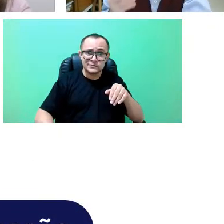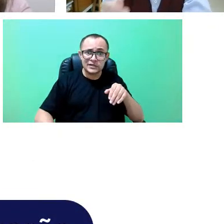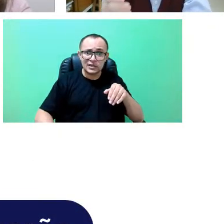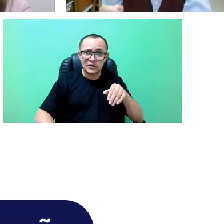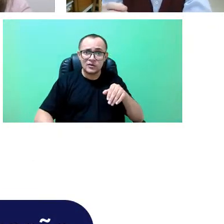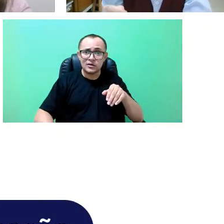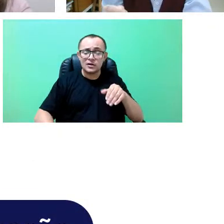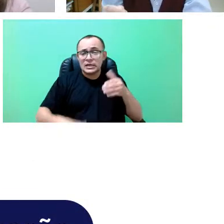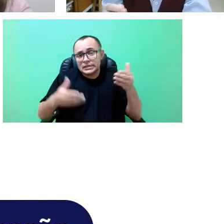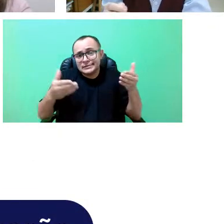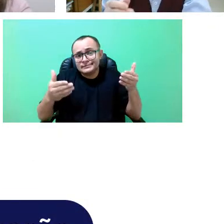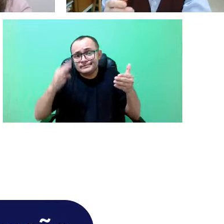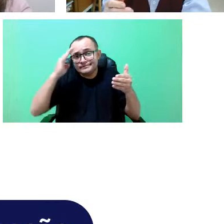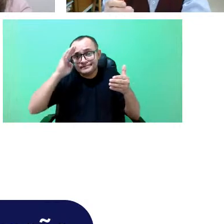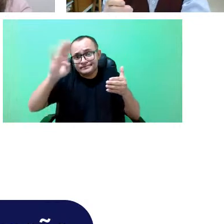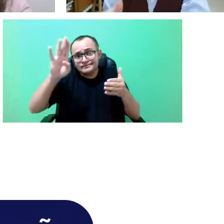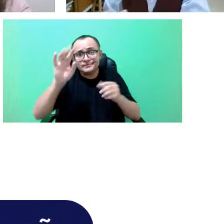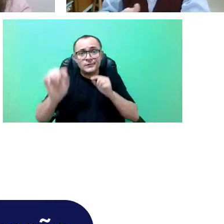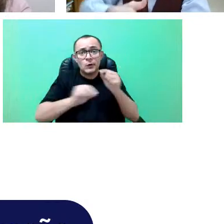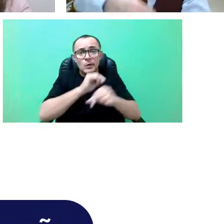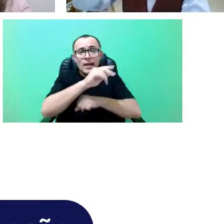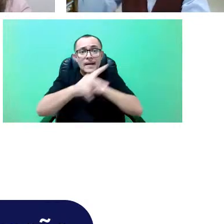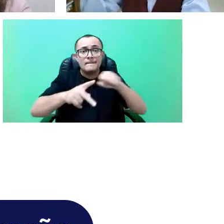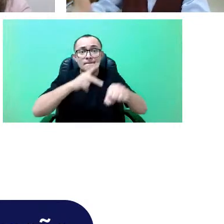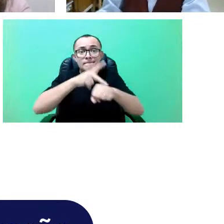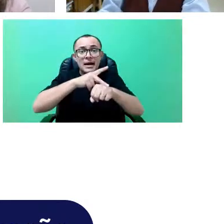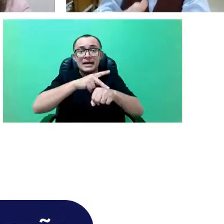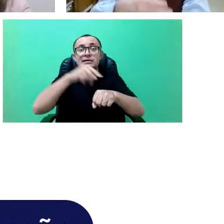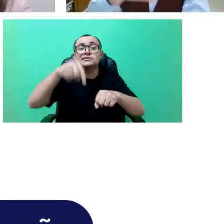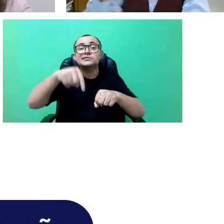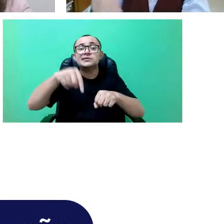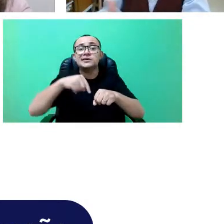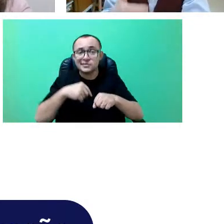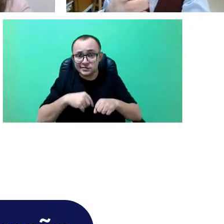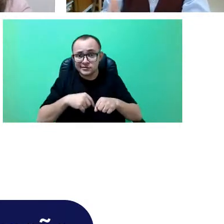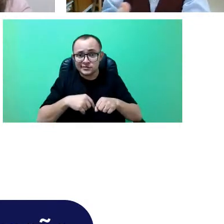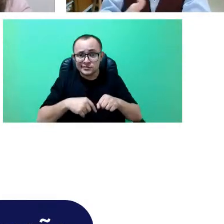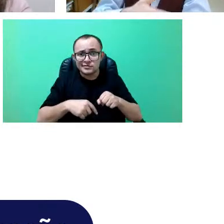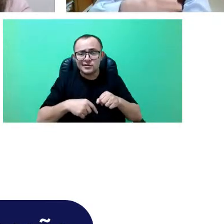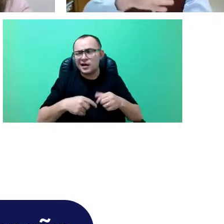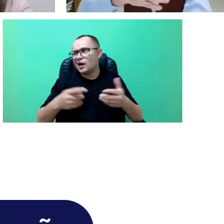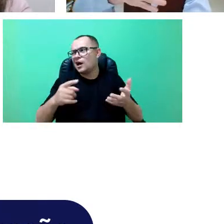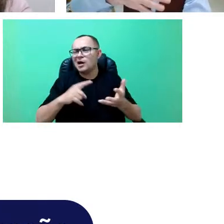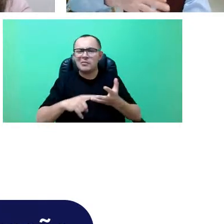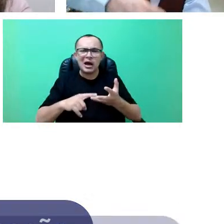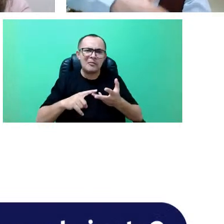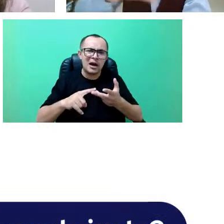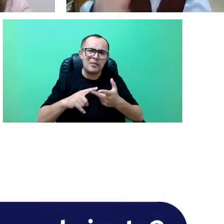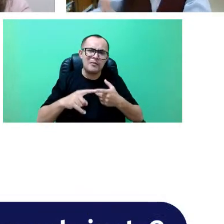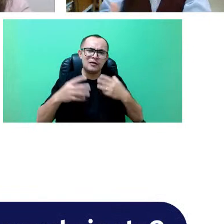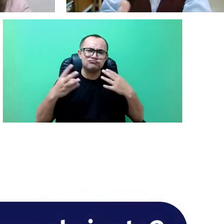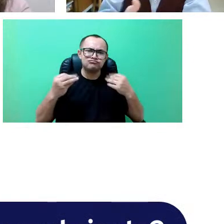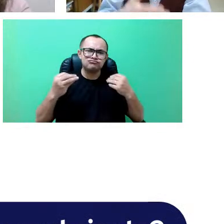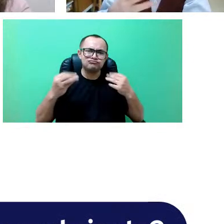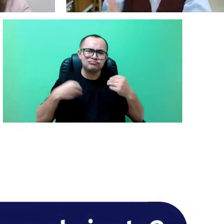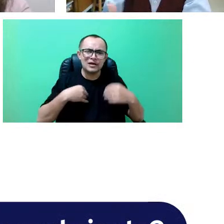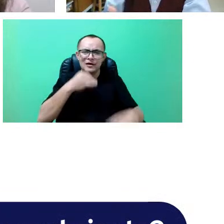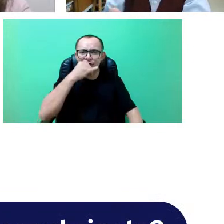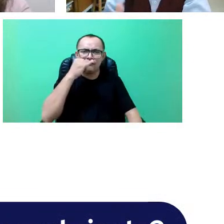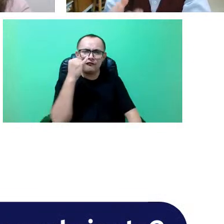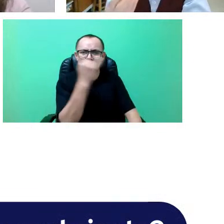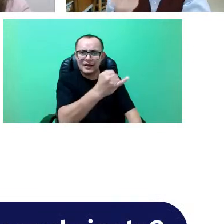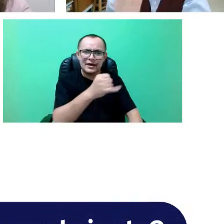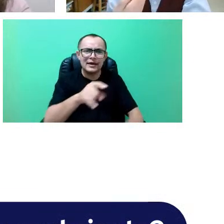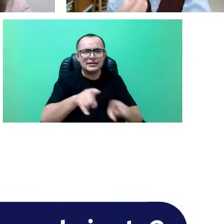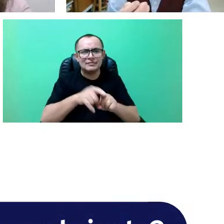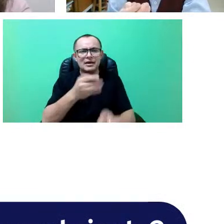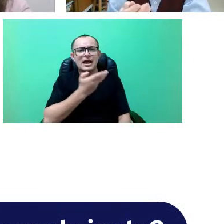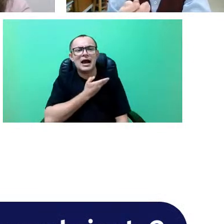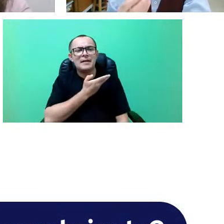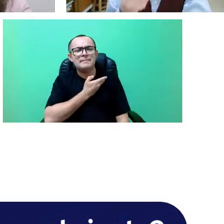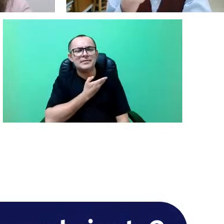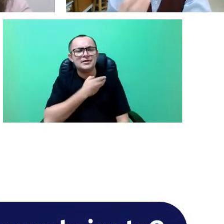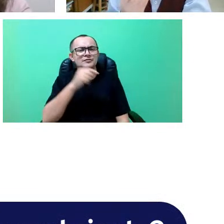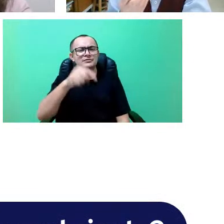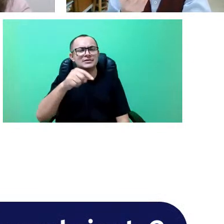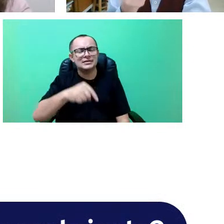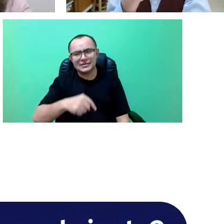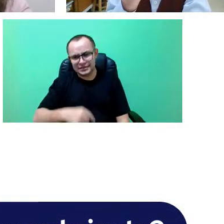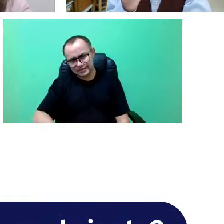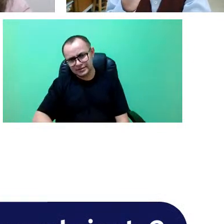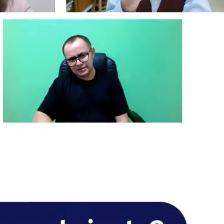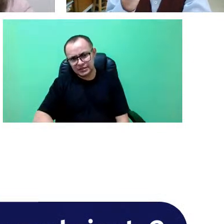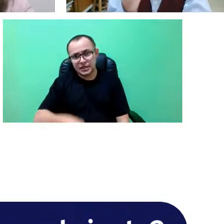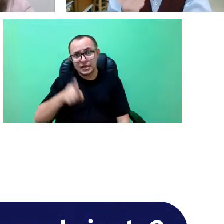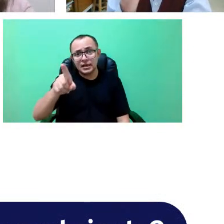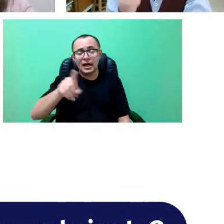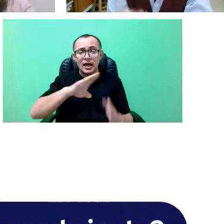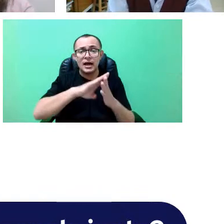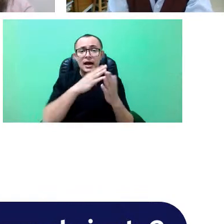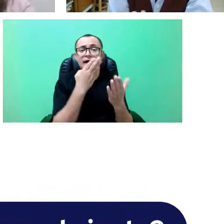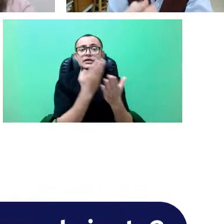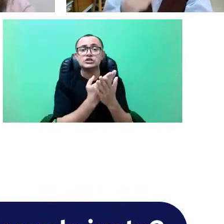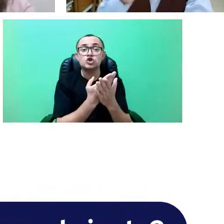Even more so in a unequal country. How many times have I, and many other colleagues, said that public schools are posssibly the only place